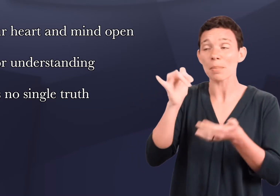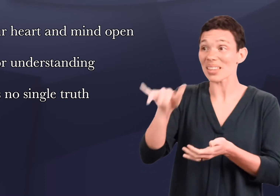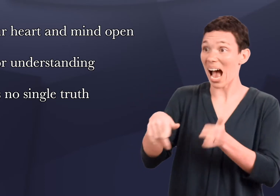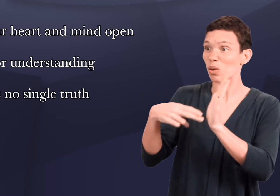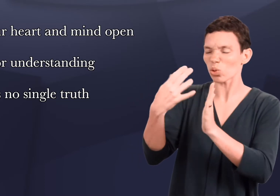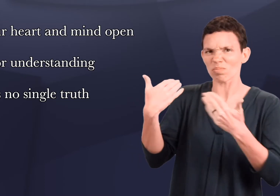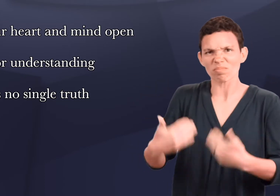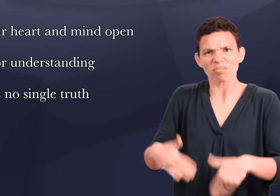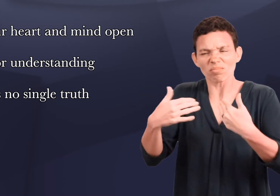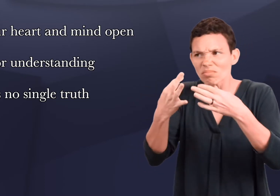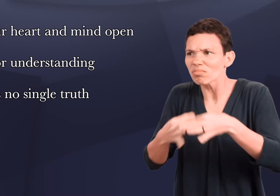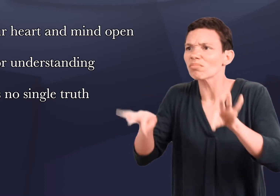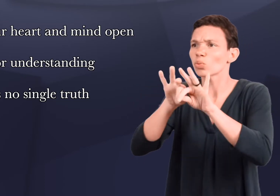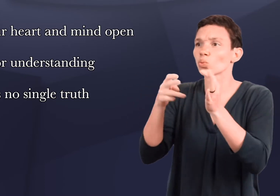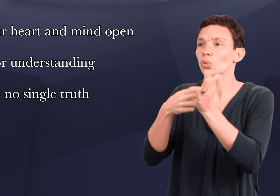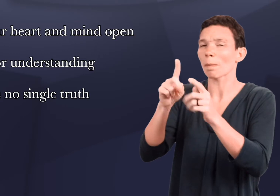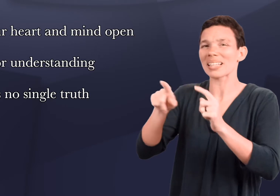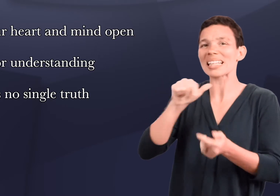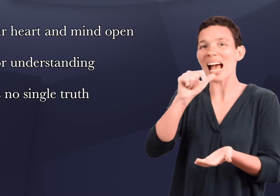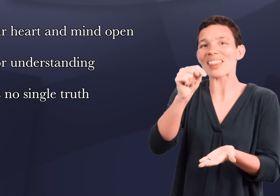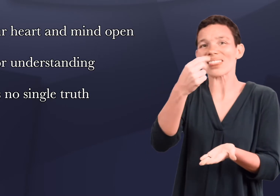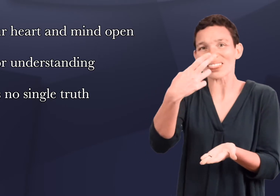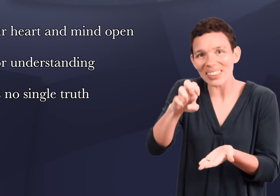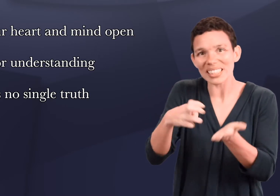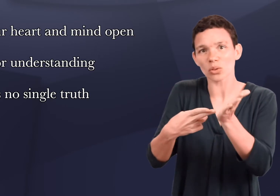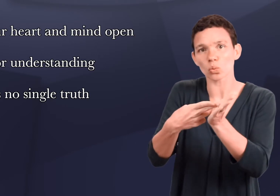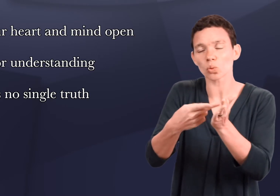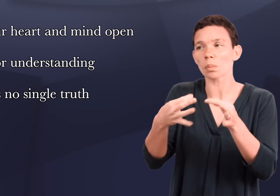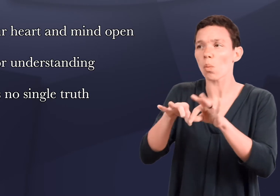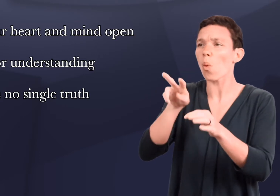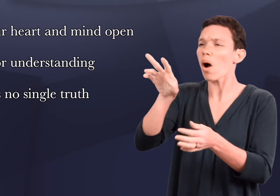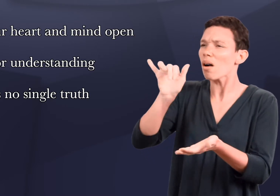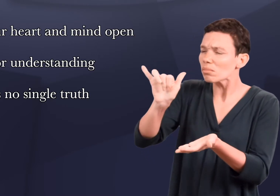Maybe a specific truth is important for one person but is not the truth.